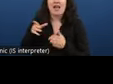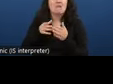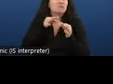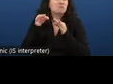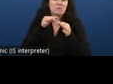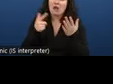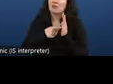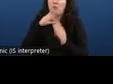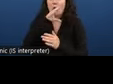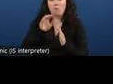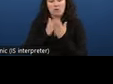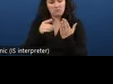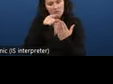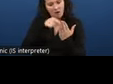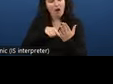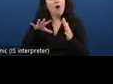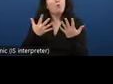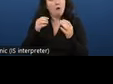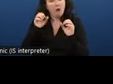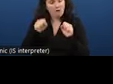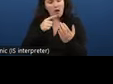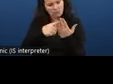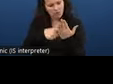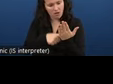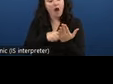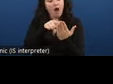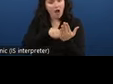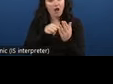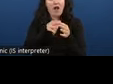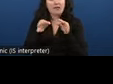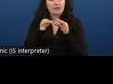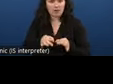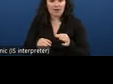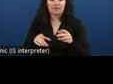15:57:04 take, but also explaining why it's so important to take action on, including